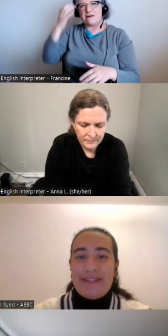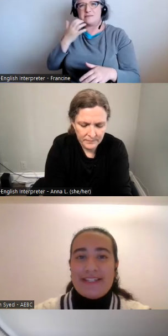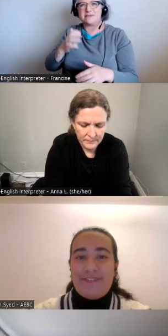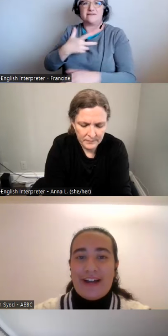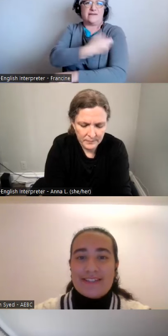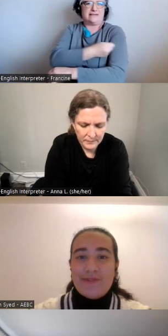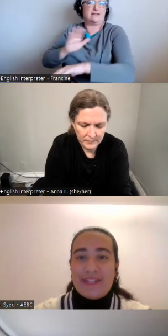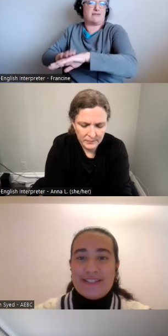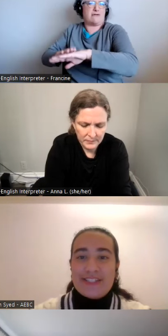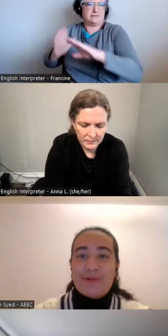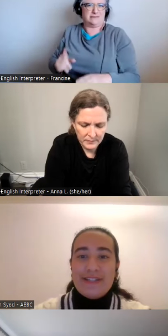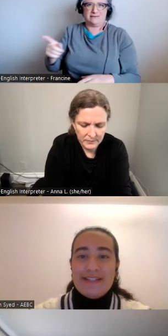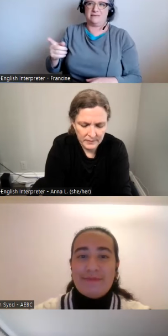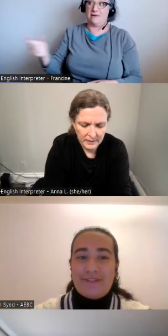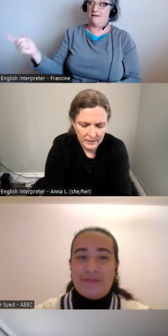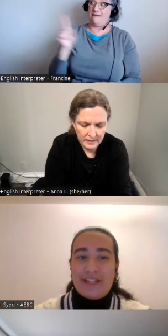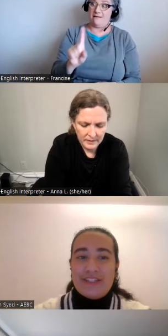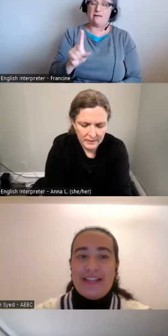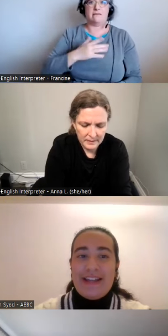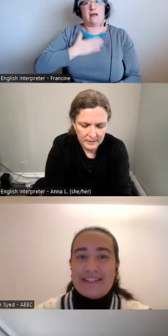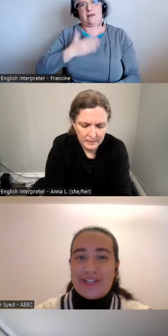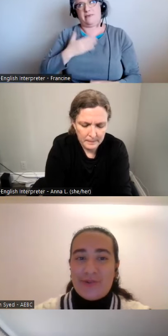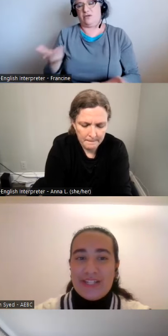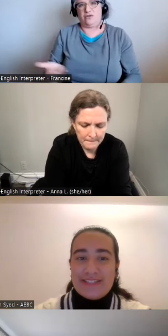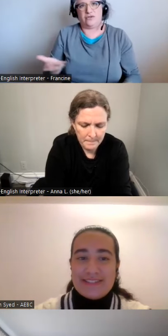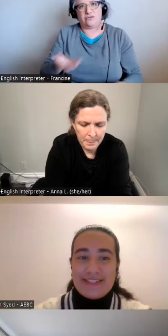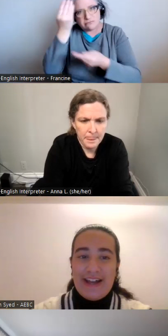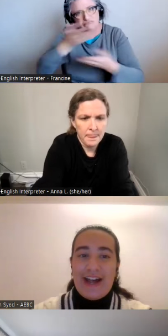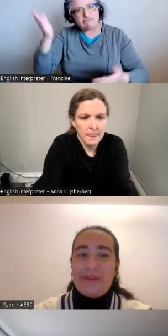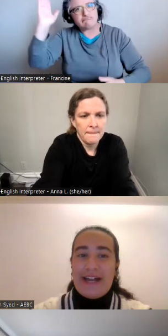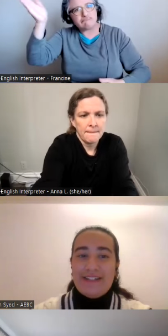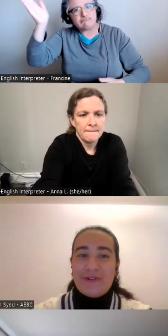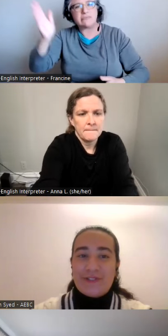Is accessible, I would like to introduce Alice invoice a registered Nurse from the COVID-19 Vaccine Consult Service at 6.